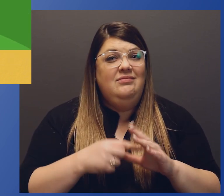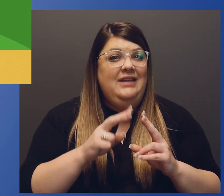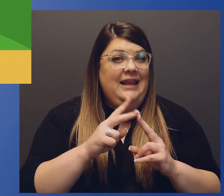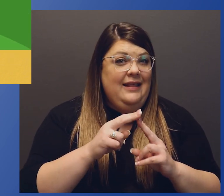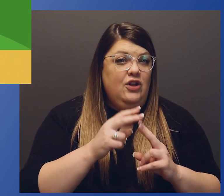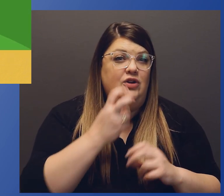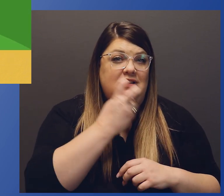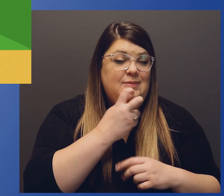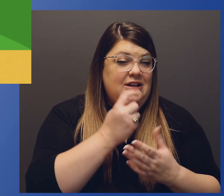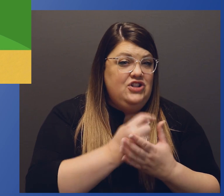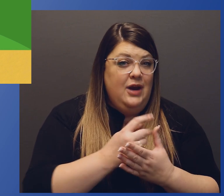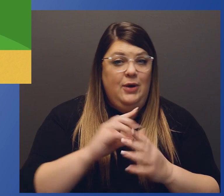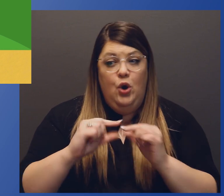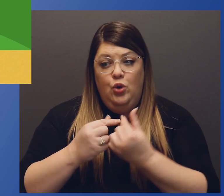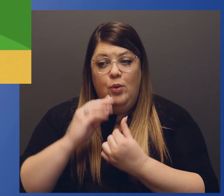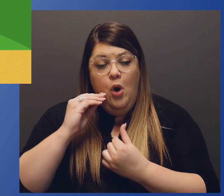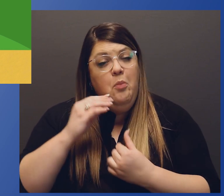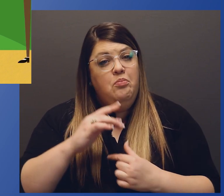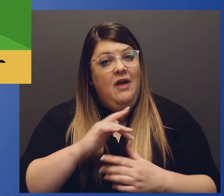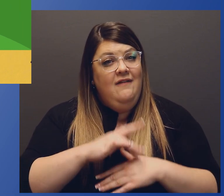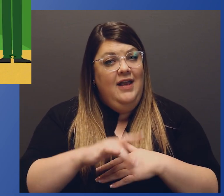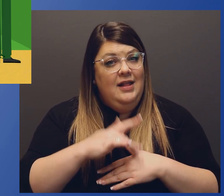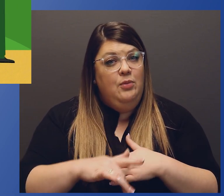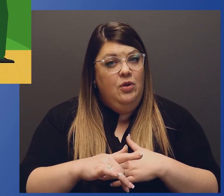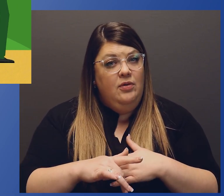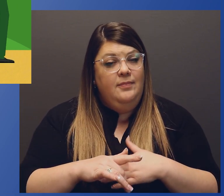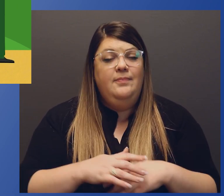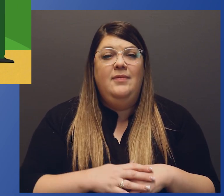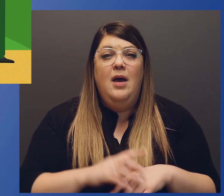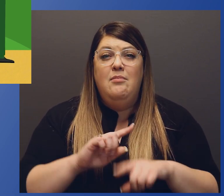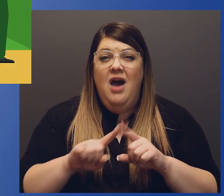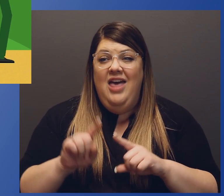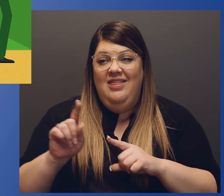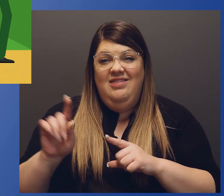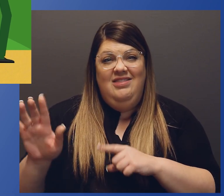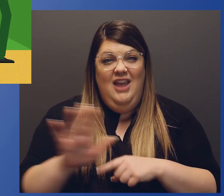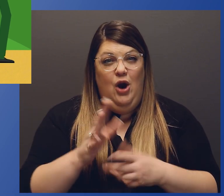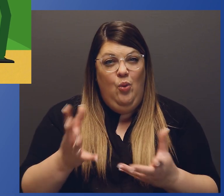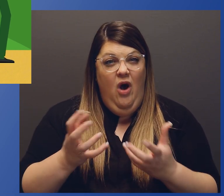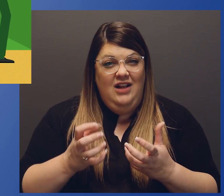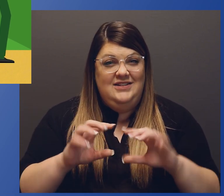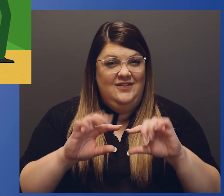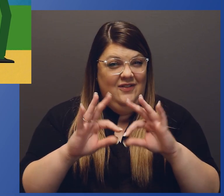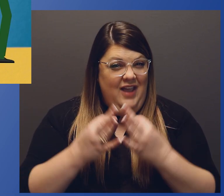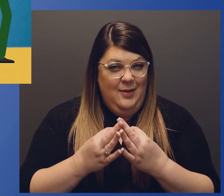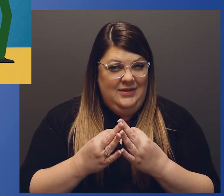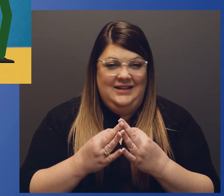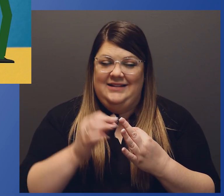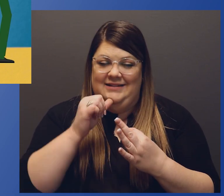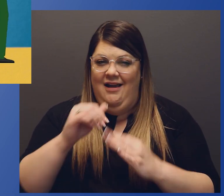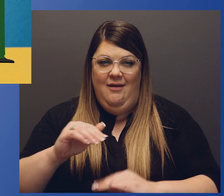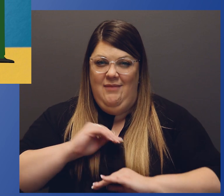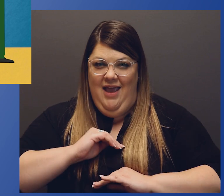but did meet the specific needs of the member. It can be difficult to find a balance of wants and needs. The Division is responsible